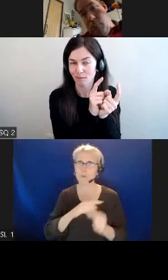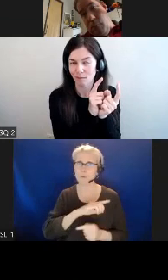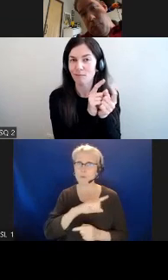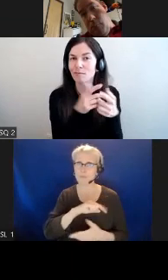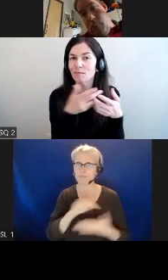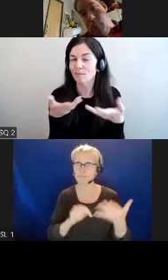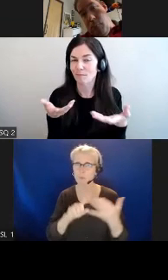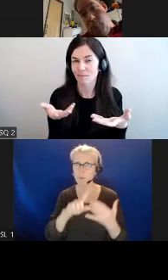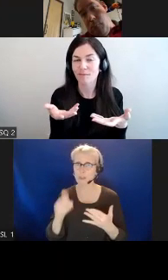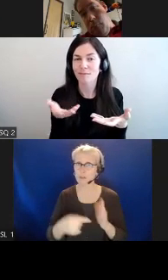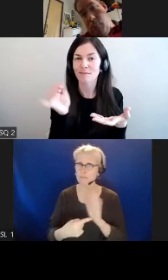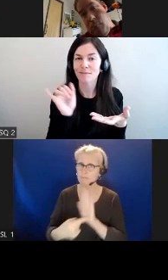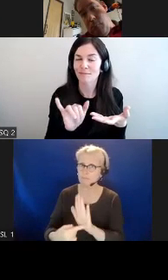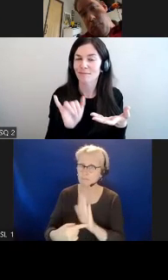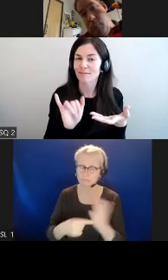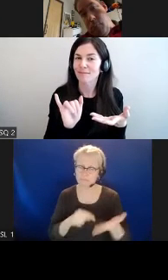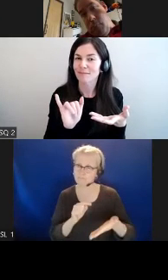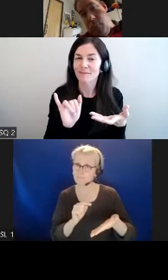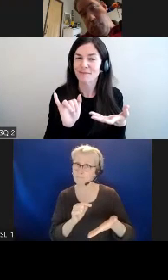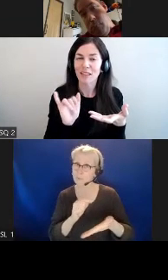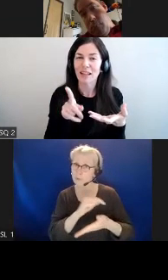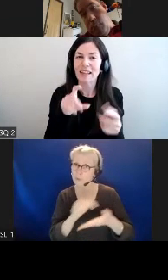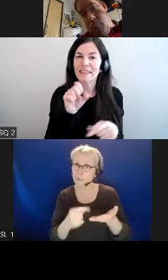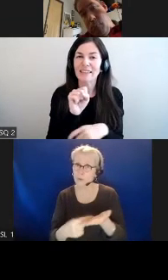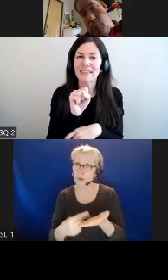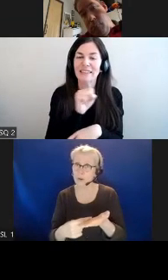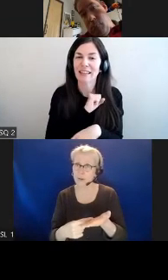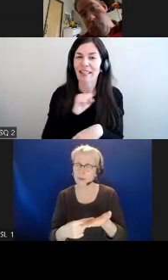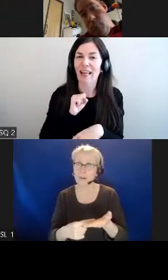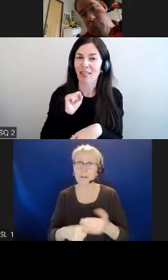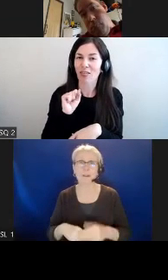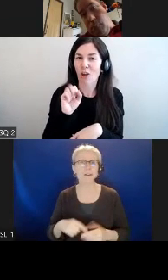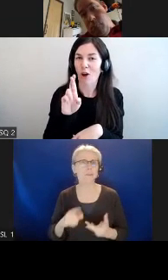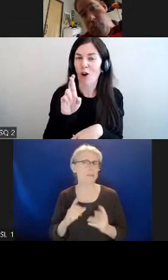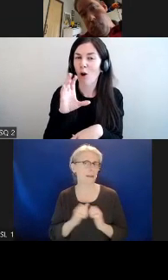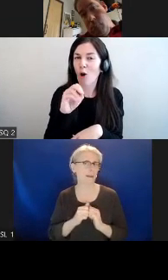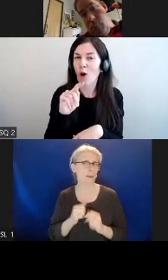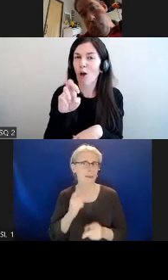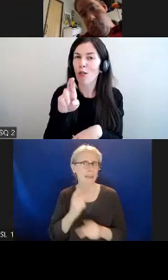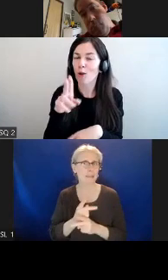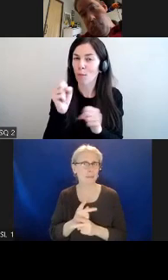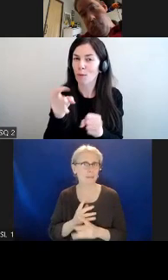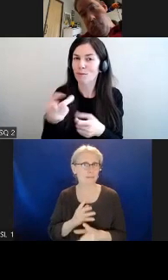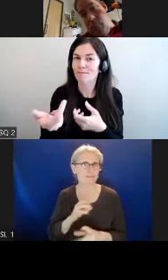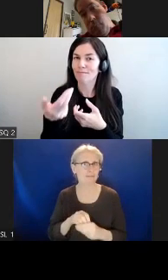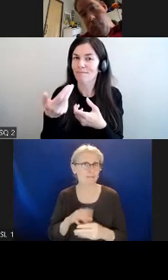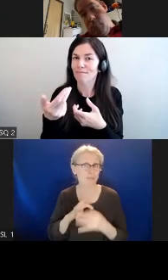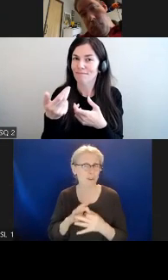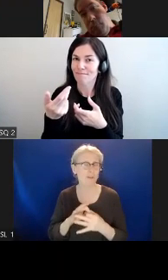ABOUT THESE THINGS. THE EASIEST PLACE TO GO TO STAY INVOLVED IS DISABILITYWITHOUTPOVERTY.CA.